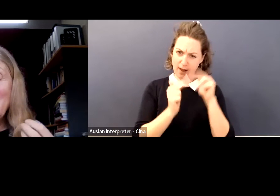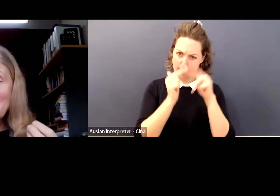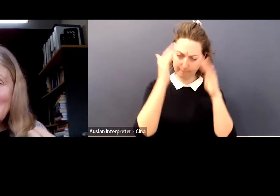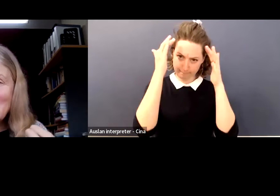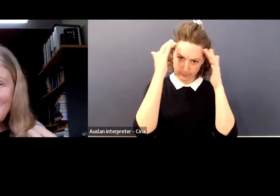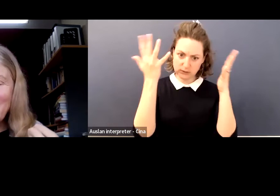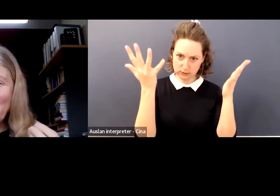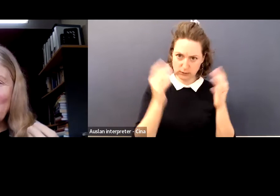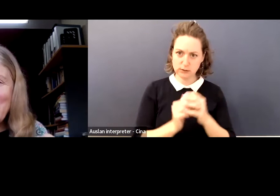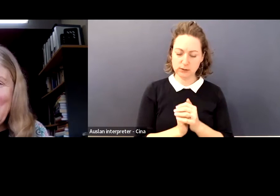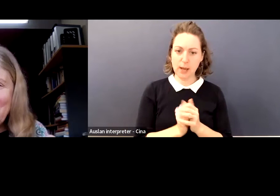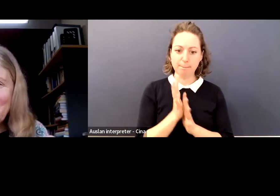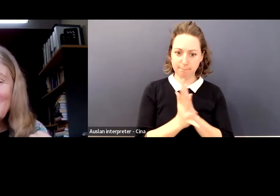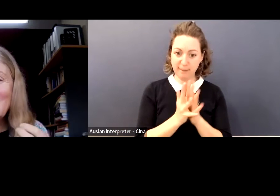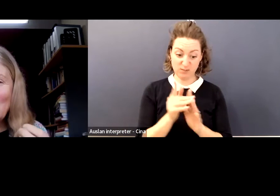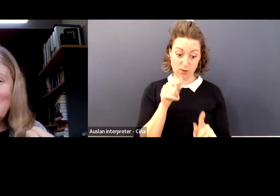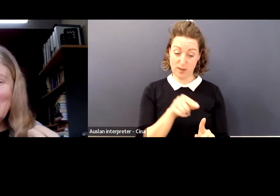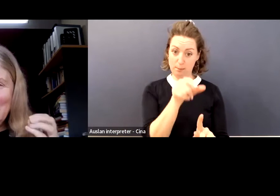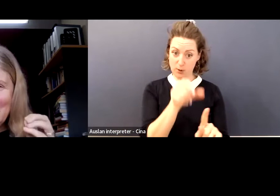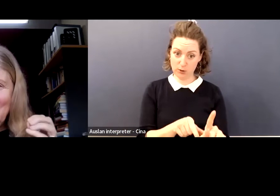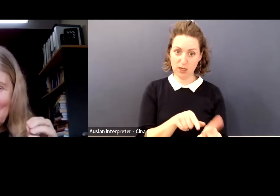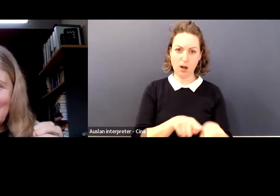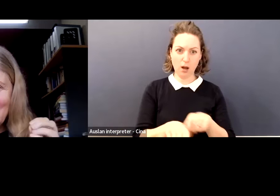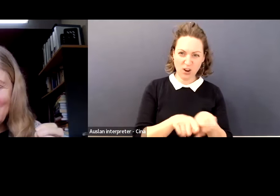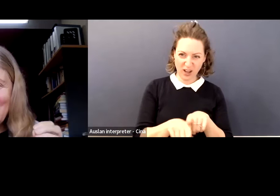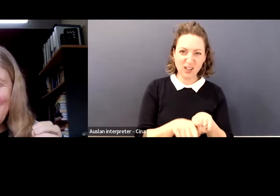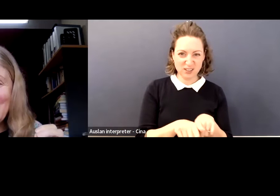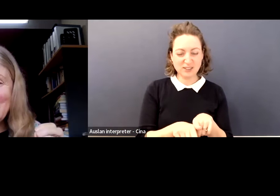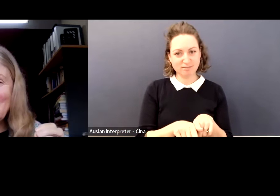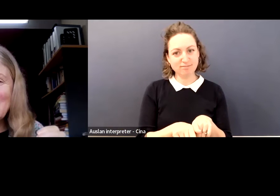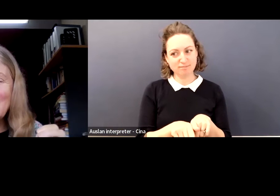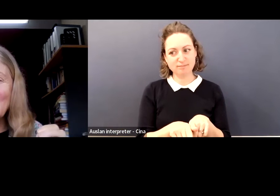That means that for them learning this particular key academic skill